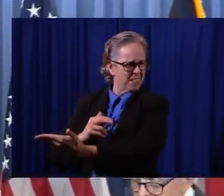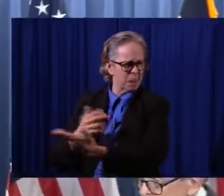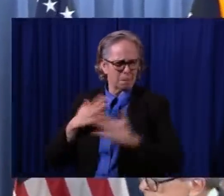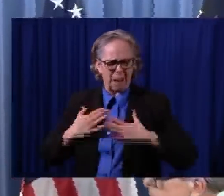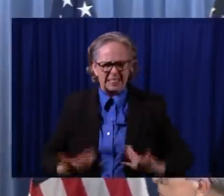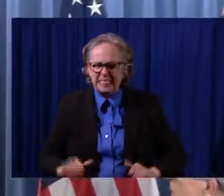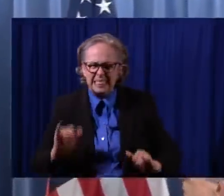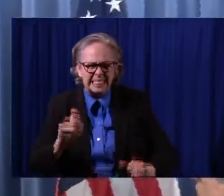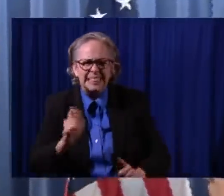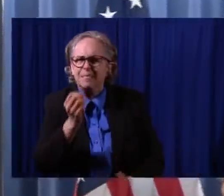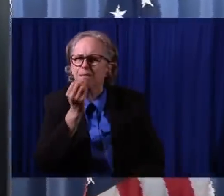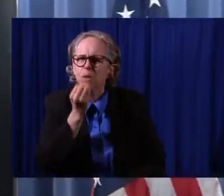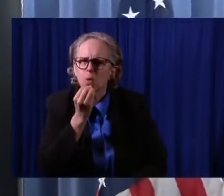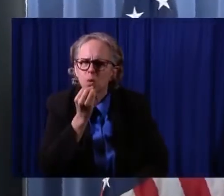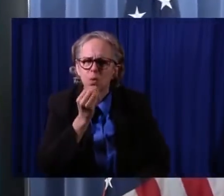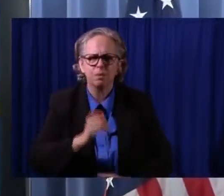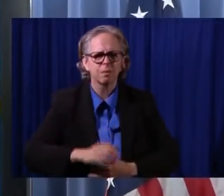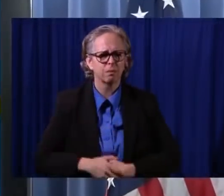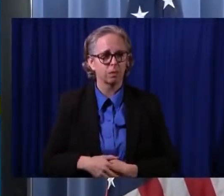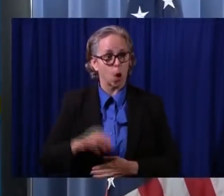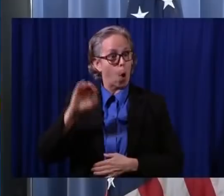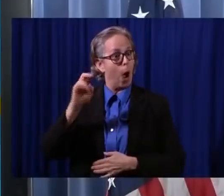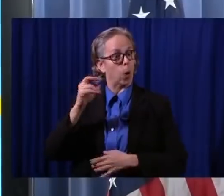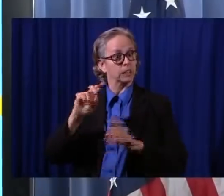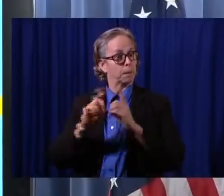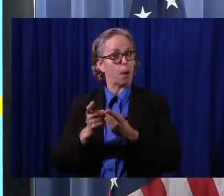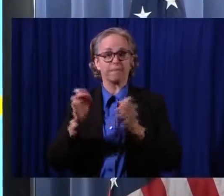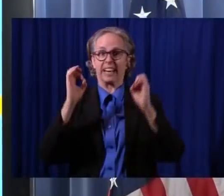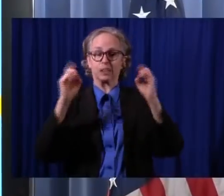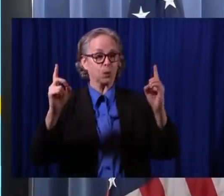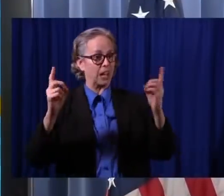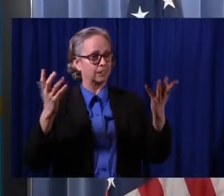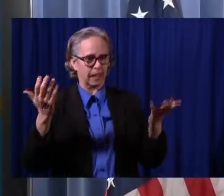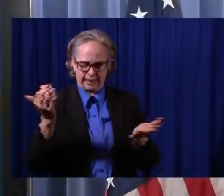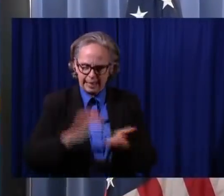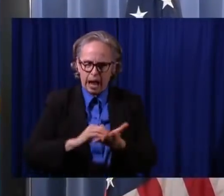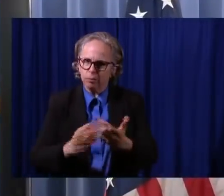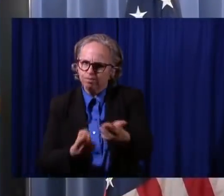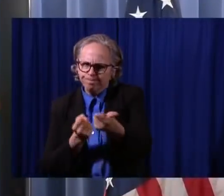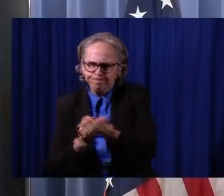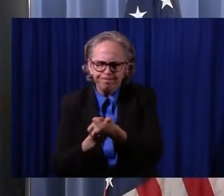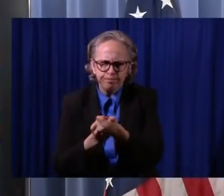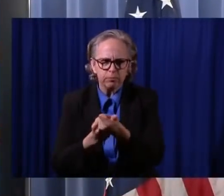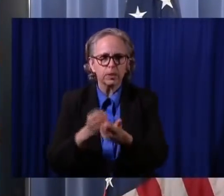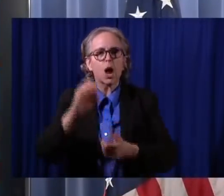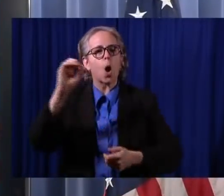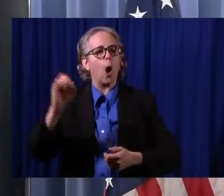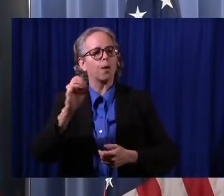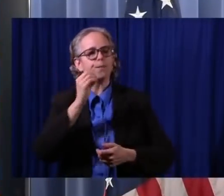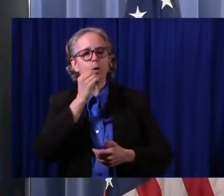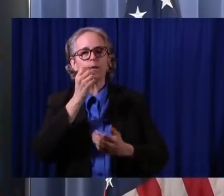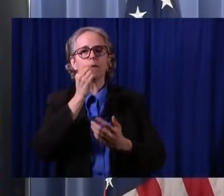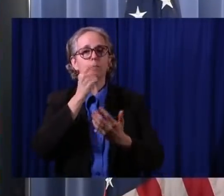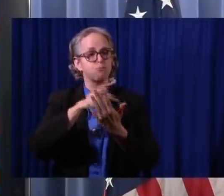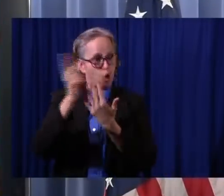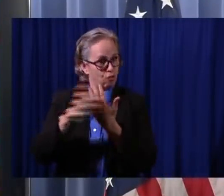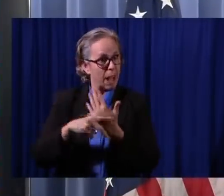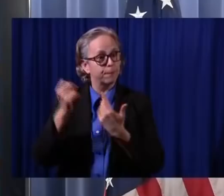TO WWW.EDUCATION.OHIO.GOV FRONT/KIDS EAT. AND NOW LET'S TAKE A LOOK AT